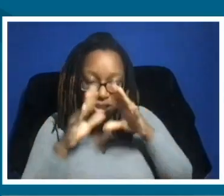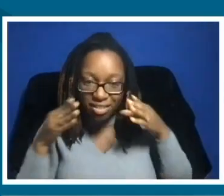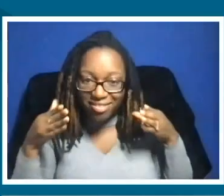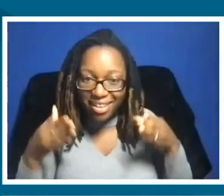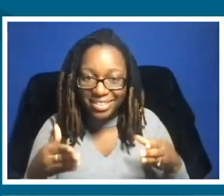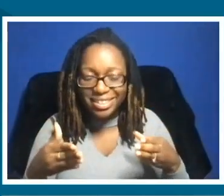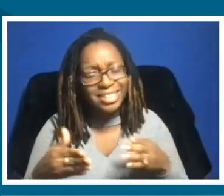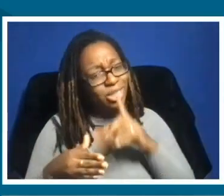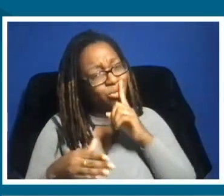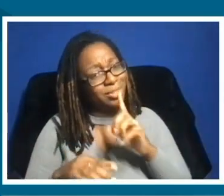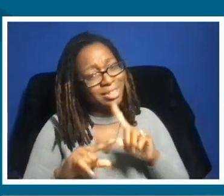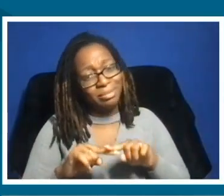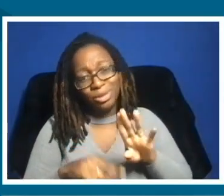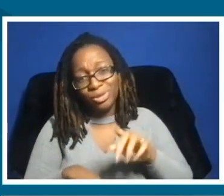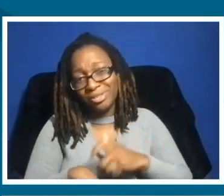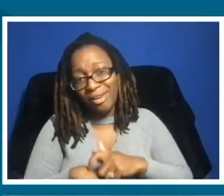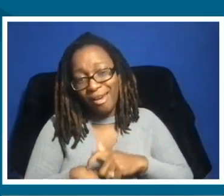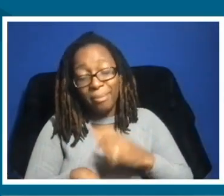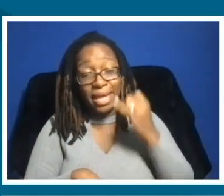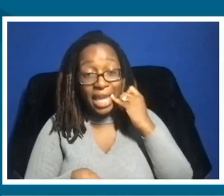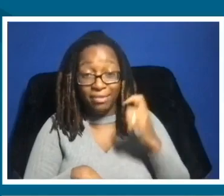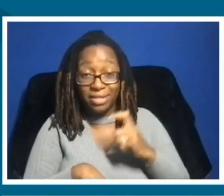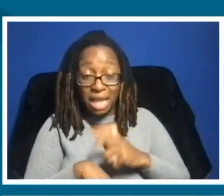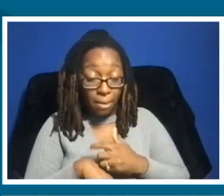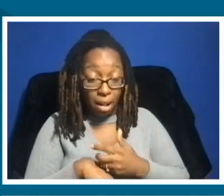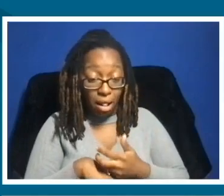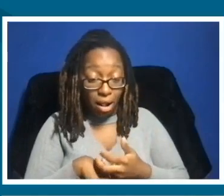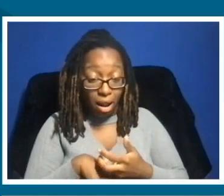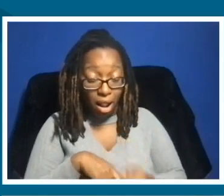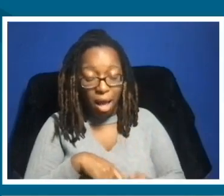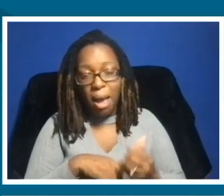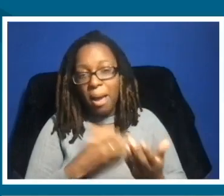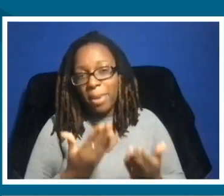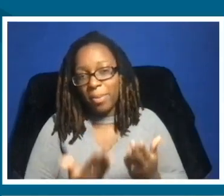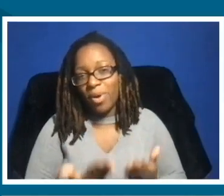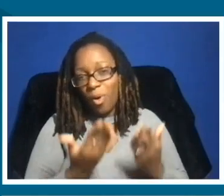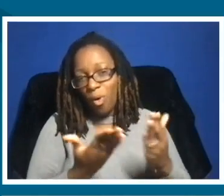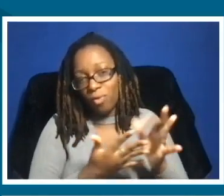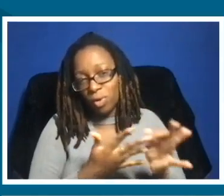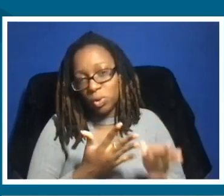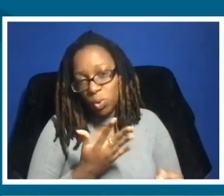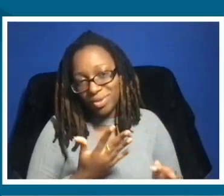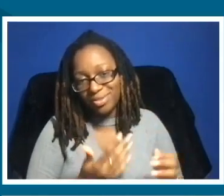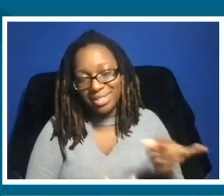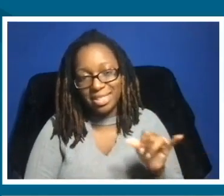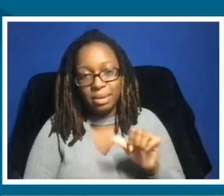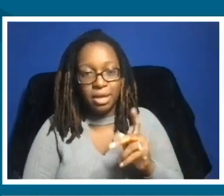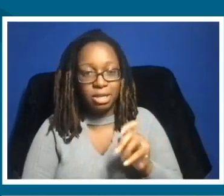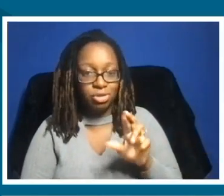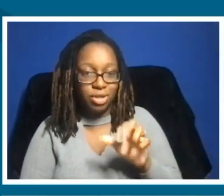if you have less time you might want to offer a choice like andrea and i did